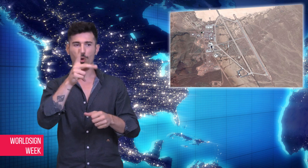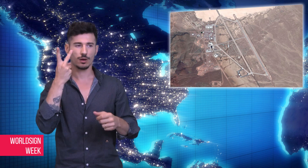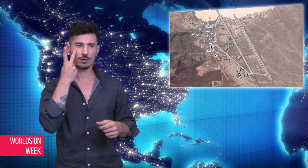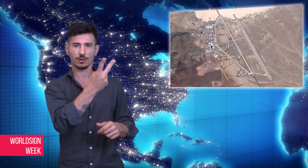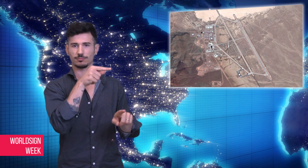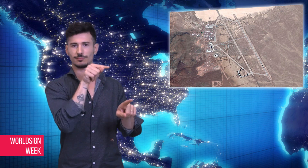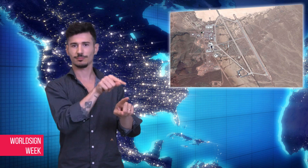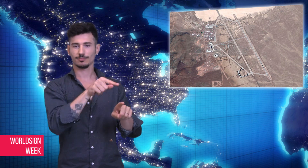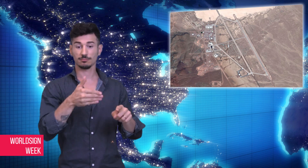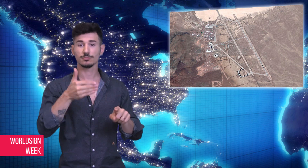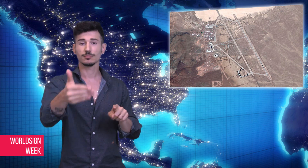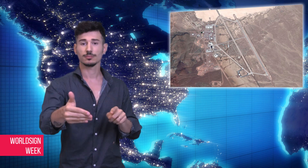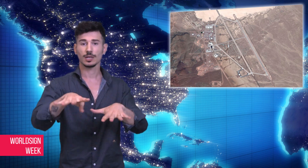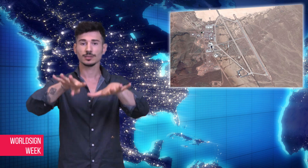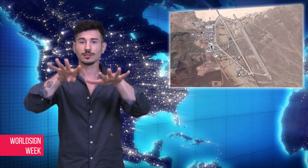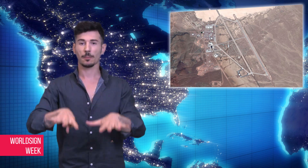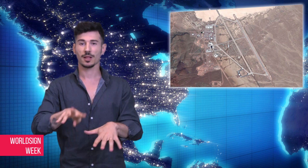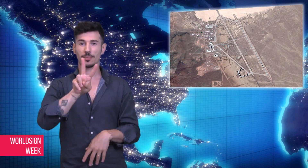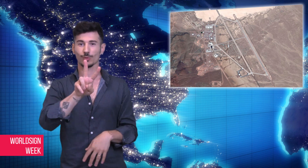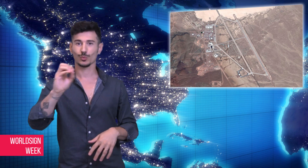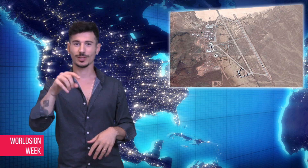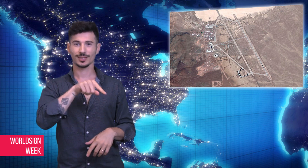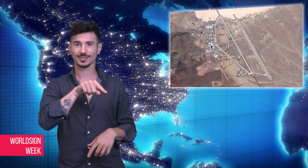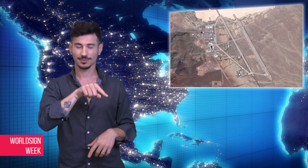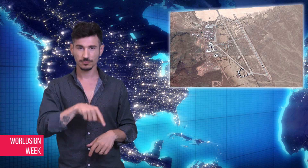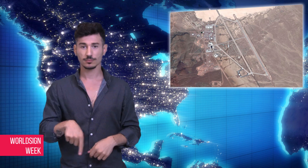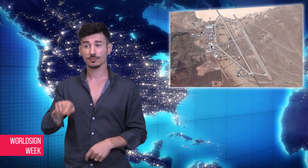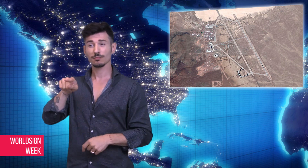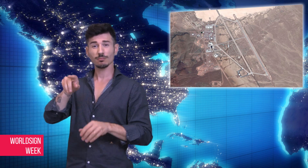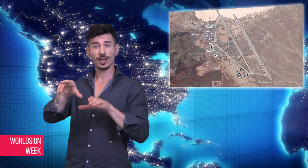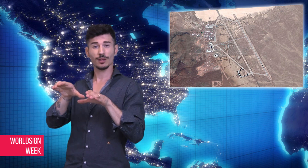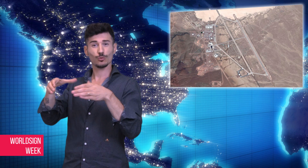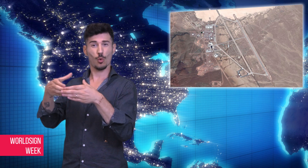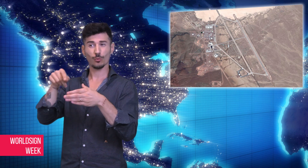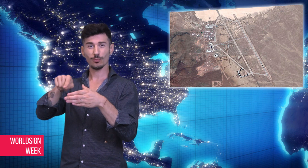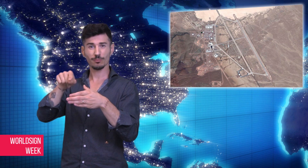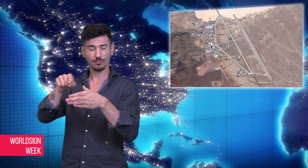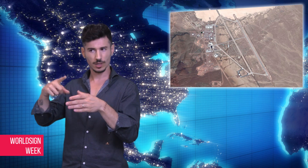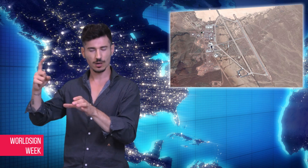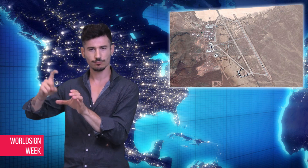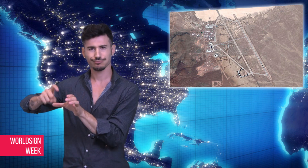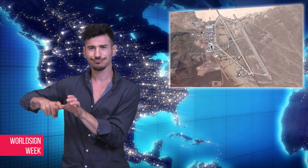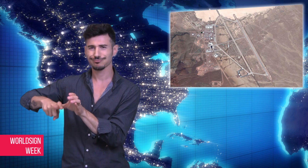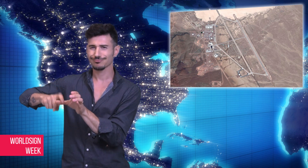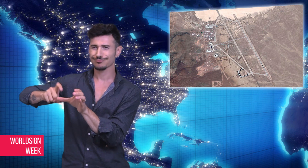A group of curious people set up a Facebook page to